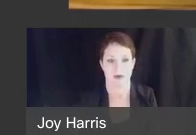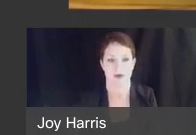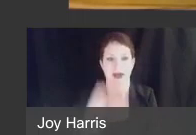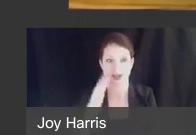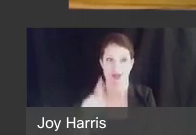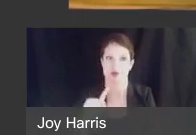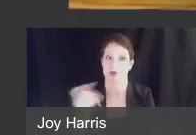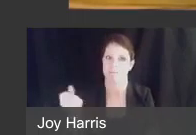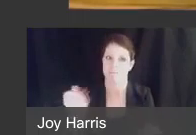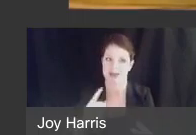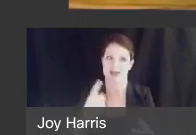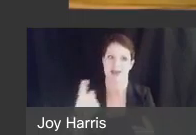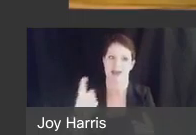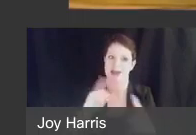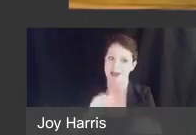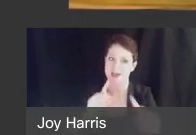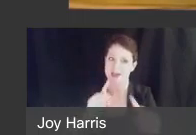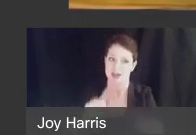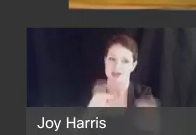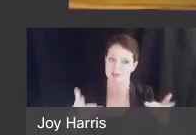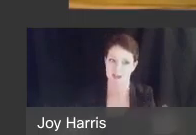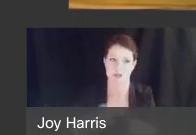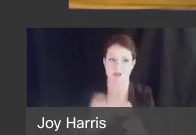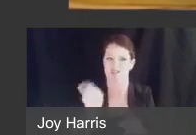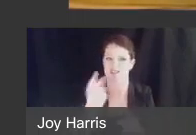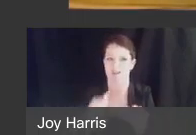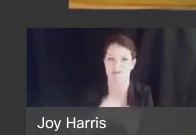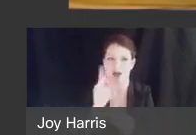the questions that we had from you yesterday so I just have a few quick follow-ups from that. Today